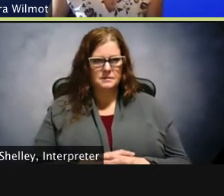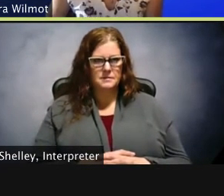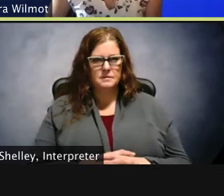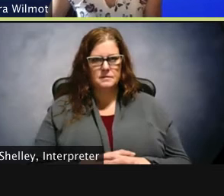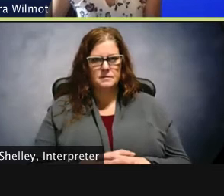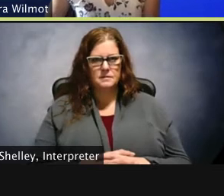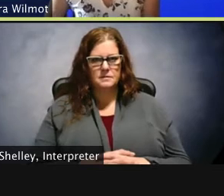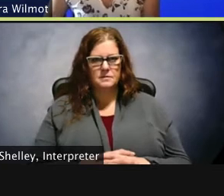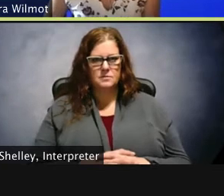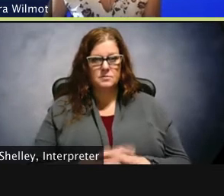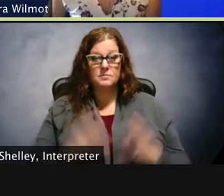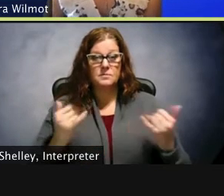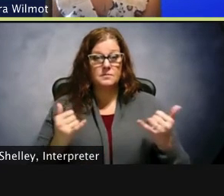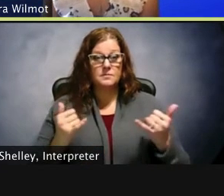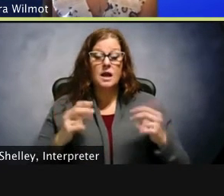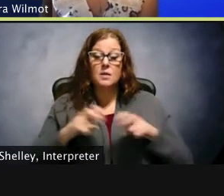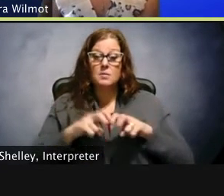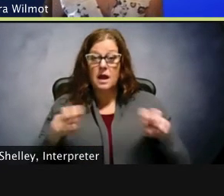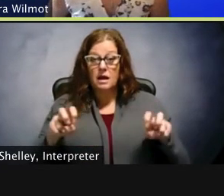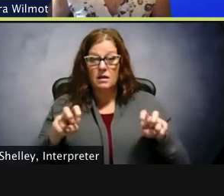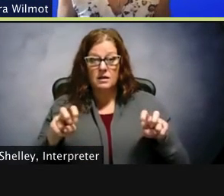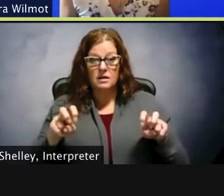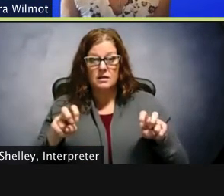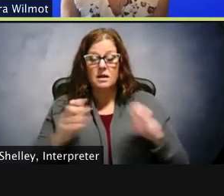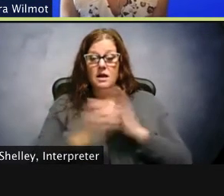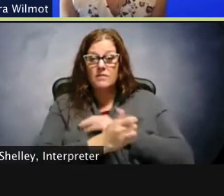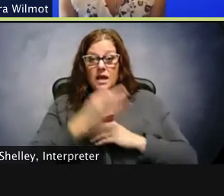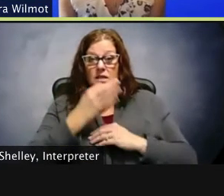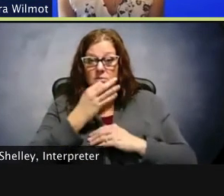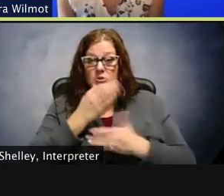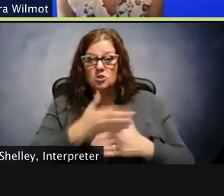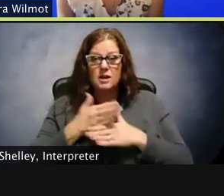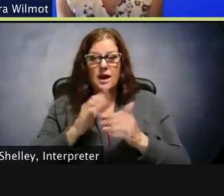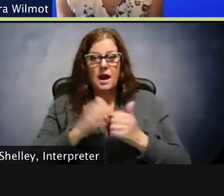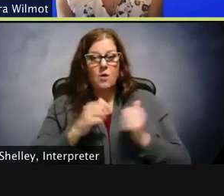Now we'll have a panel of experts come on and share how they decide on LRE